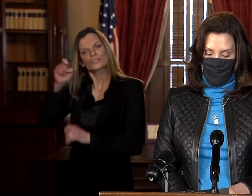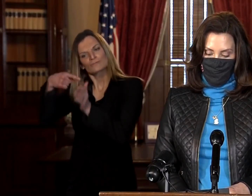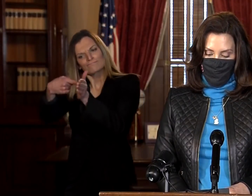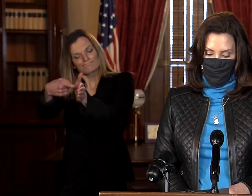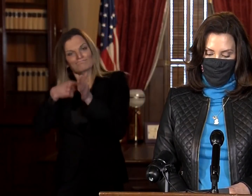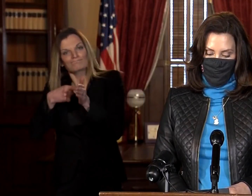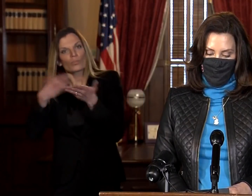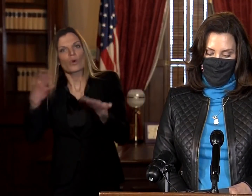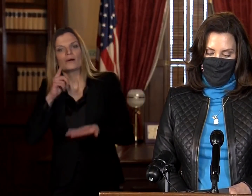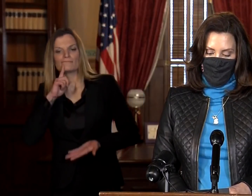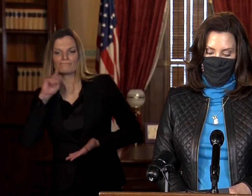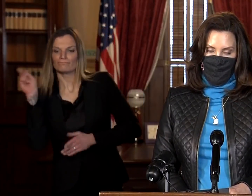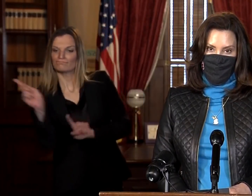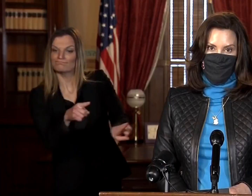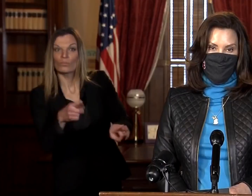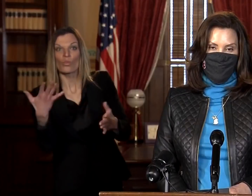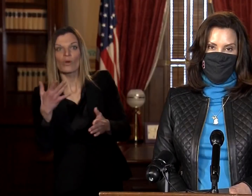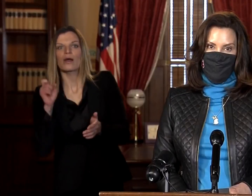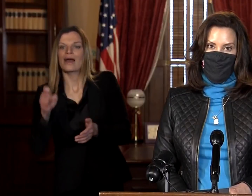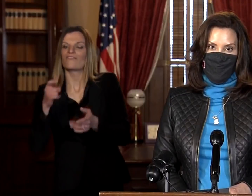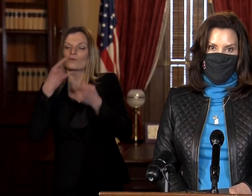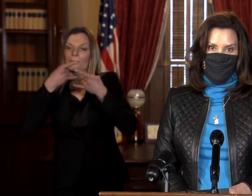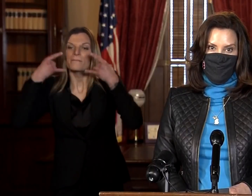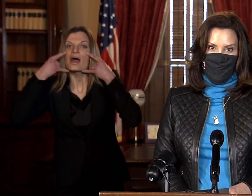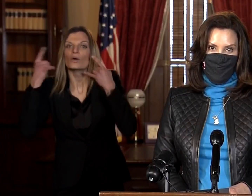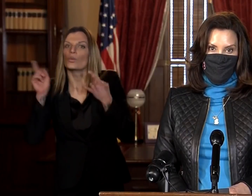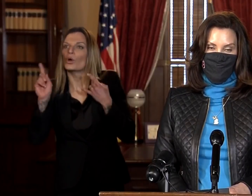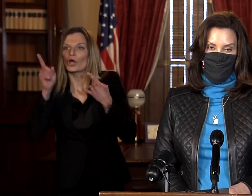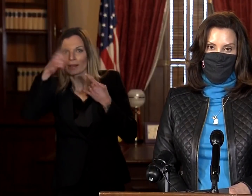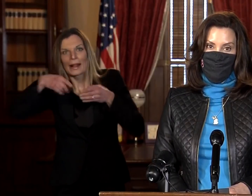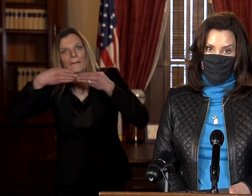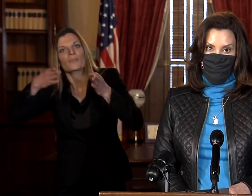protections. Passing legislation that would Passing legislation that would require masks in public.